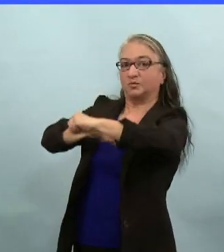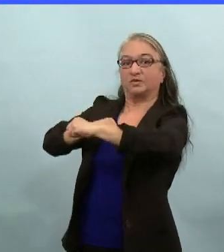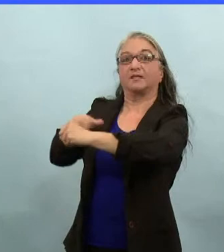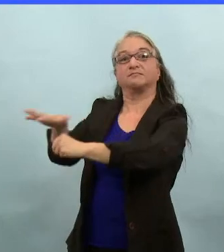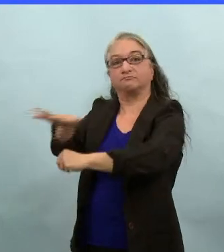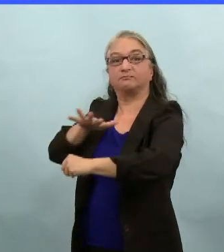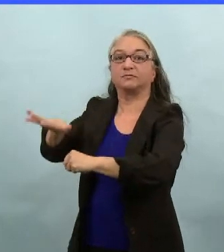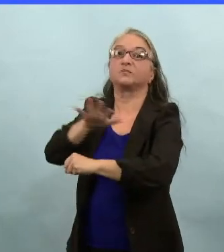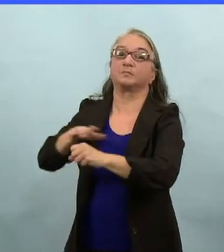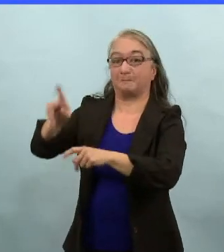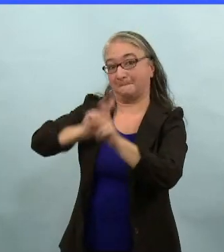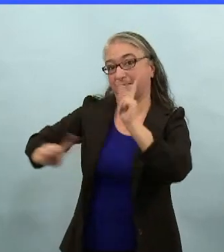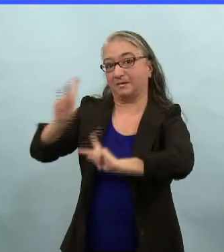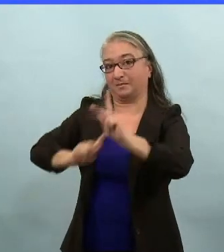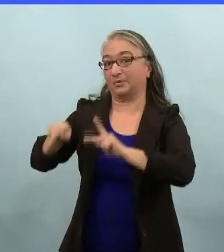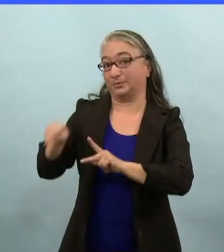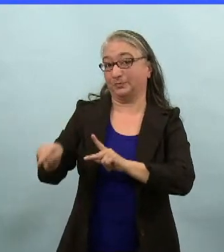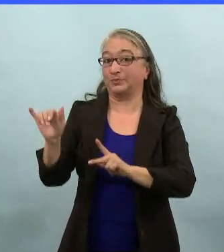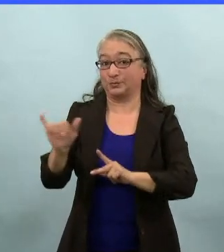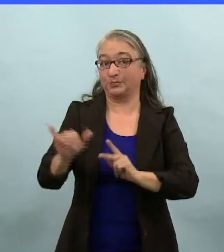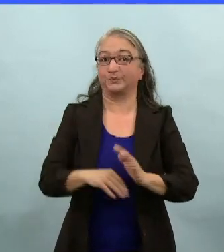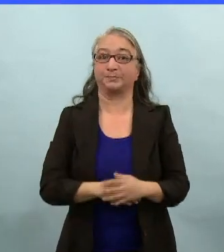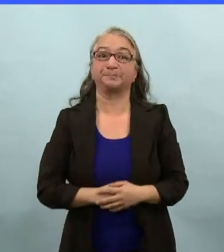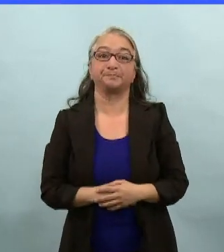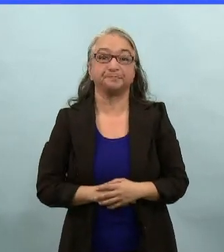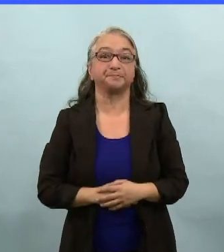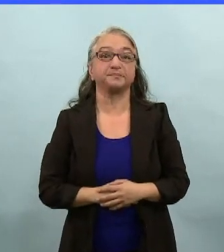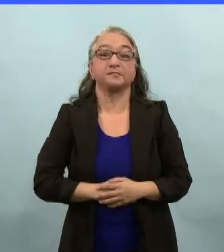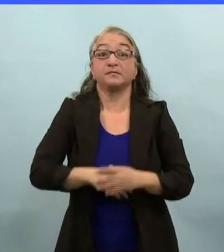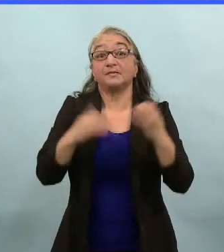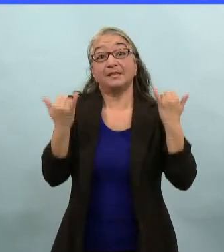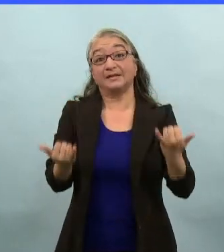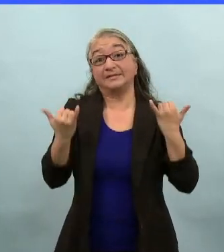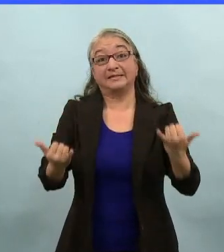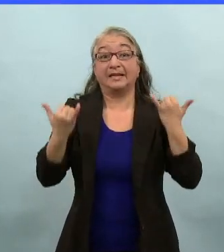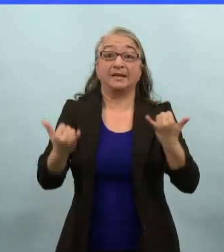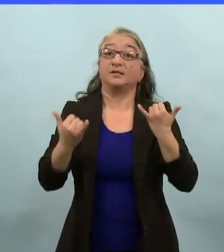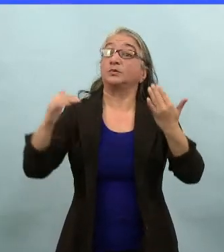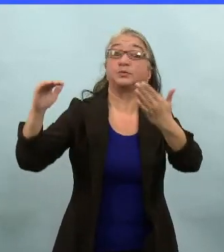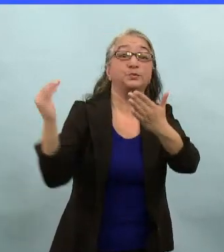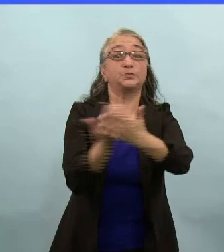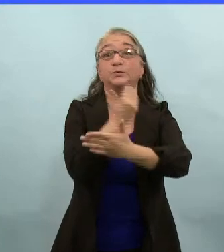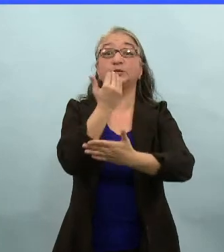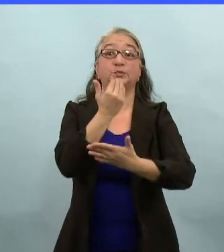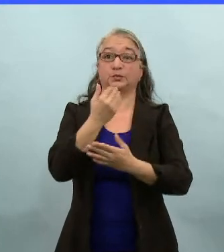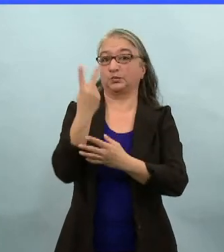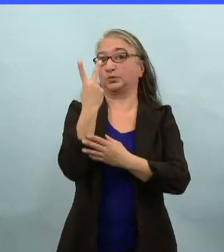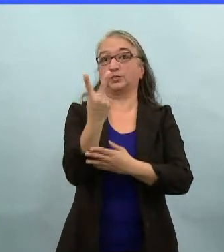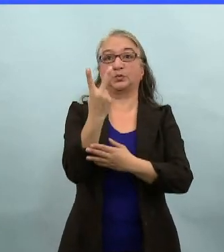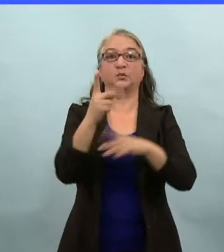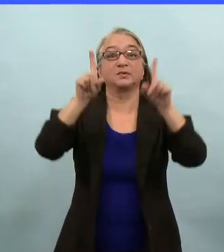as of today two new covet 19 testing sites have been established to help improve access for